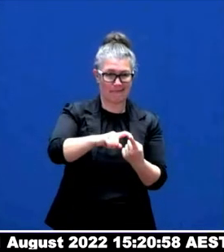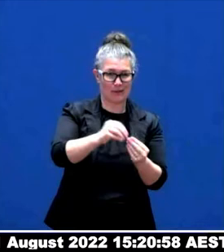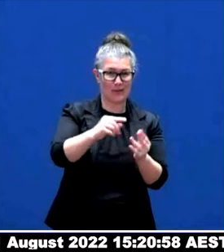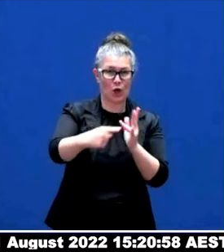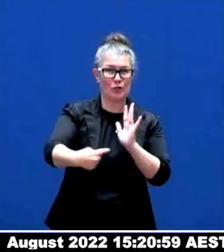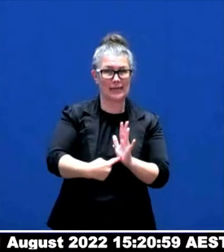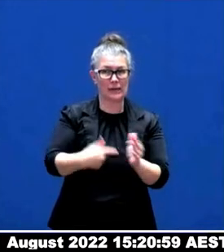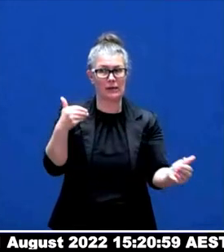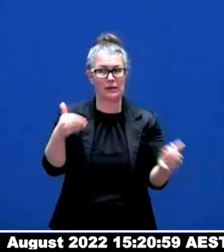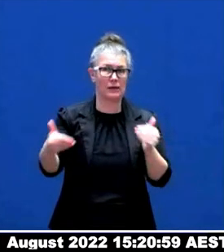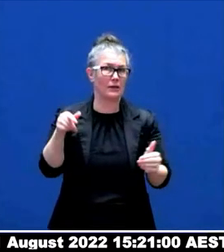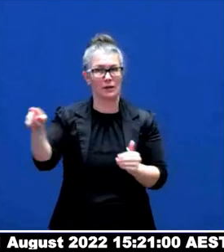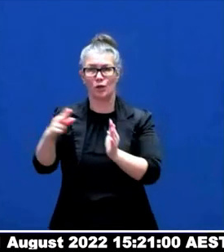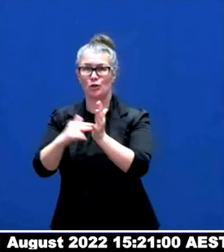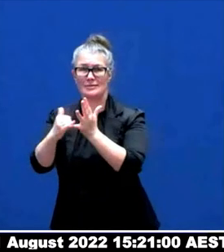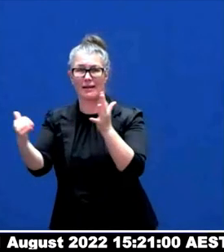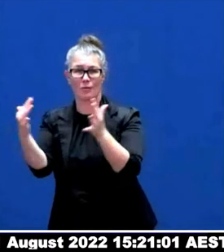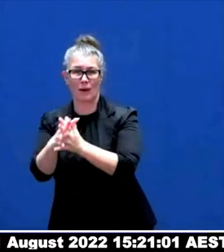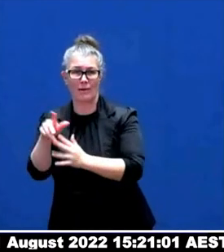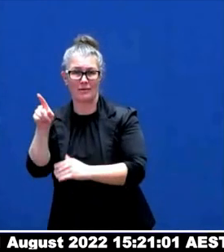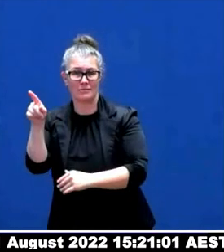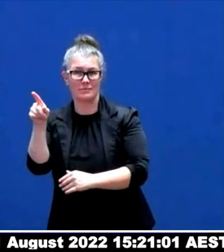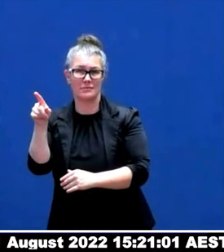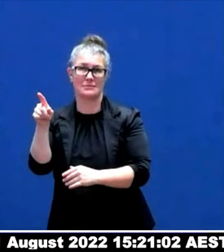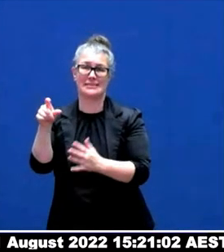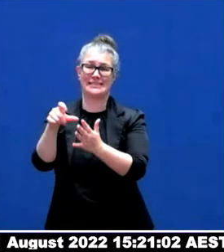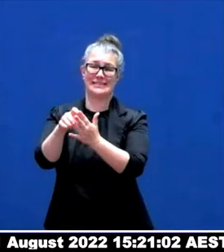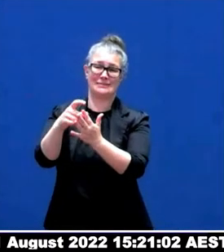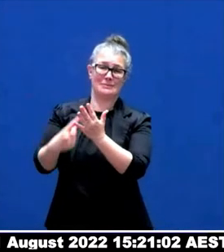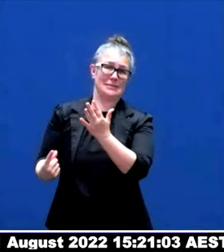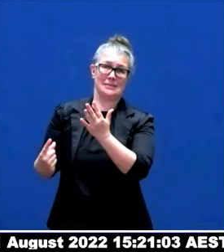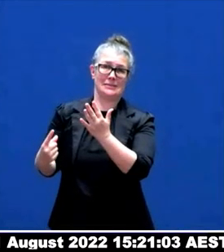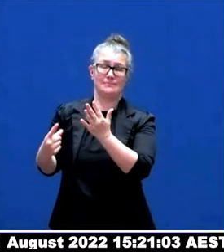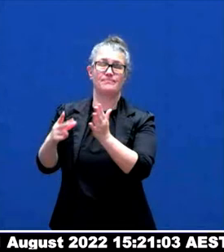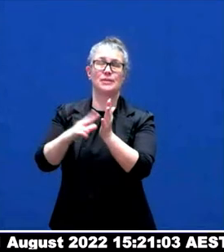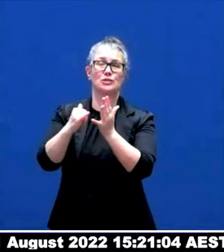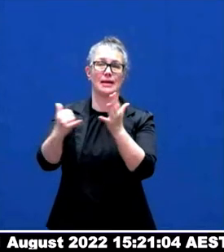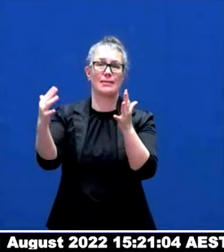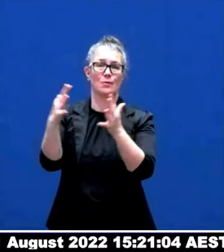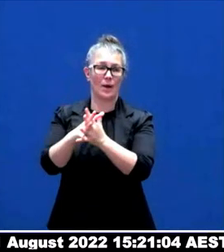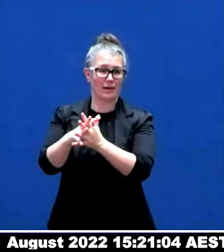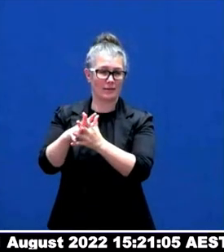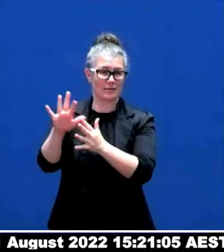that New South Wales disability has, or New South Wales - what's it called - Community